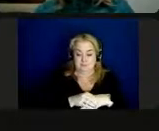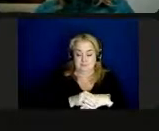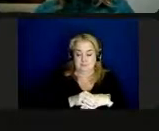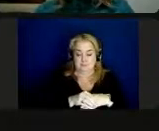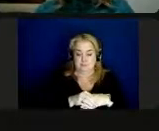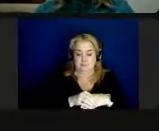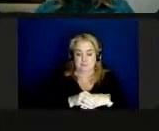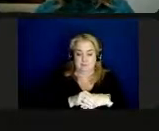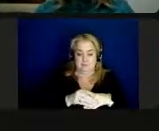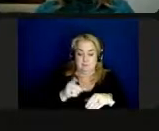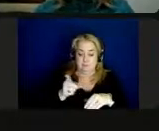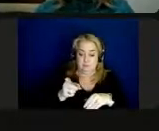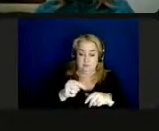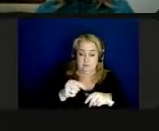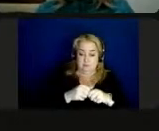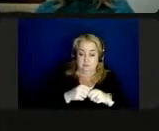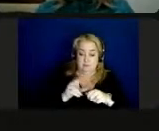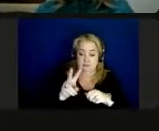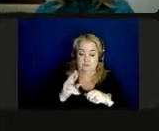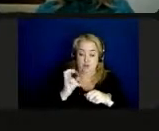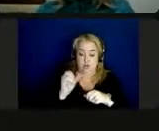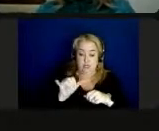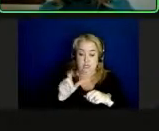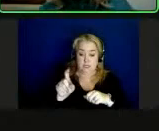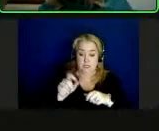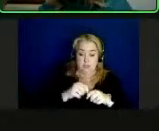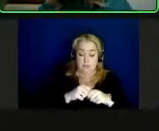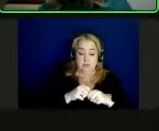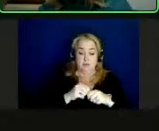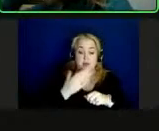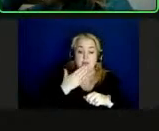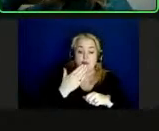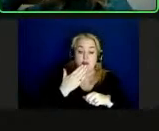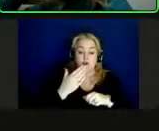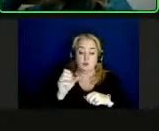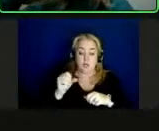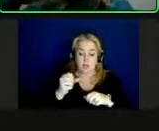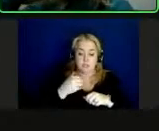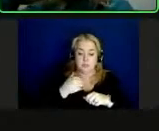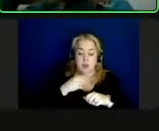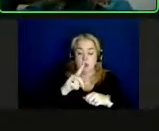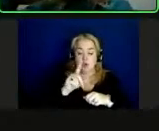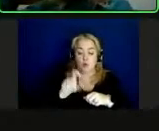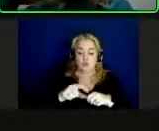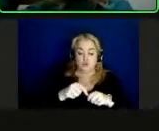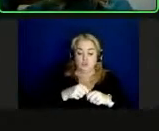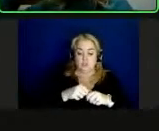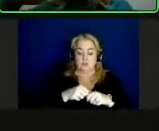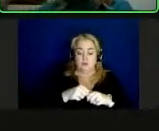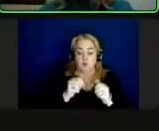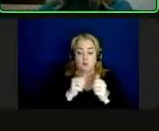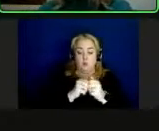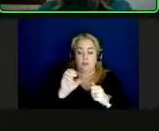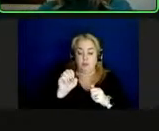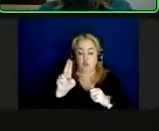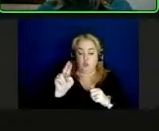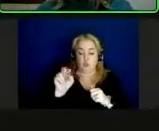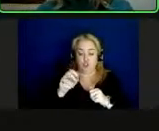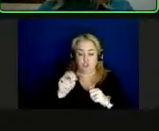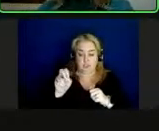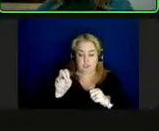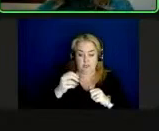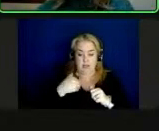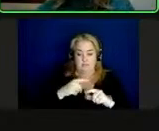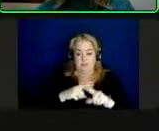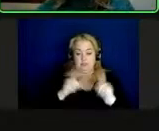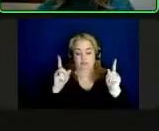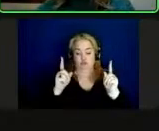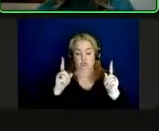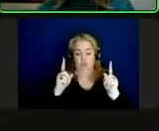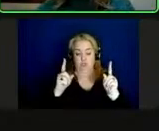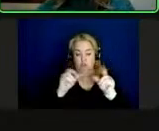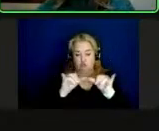CHALLENGING.